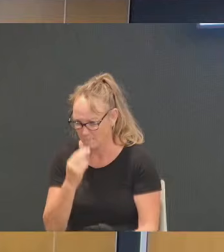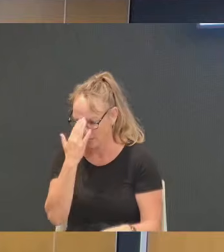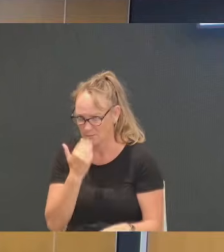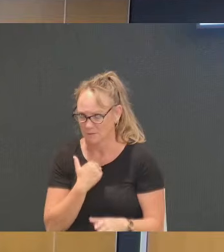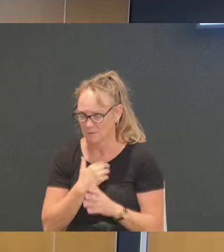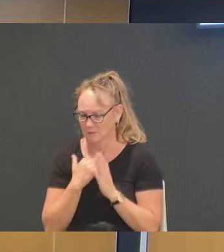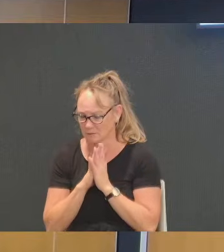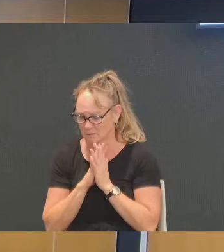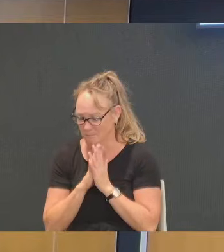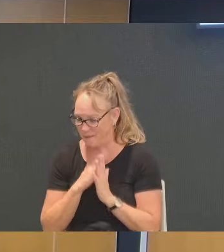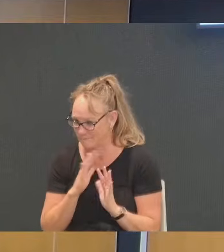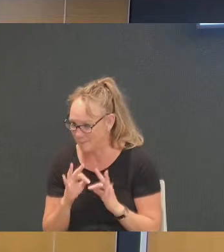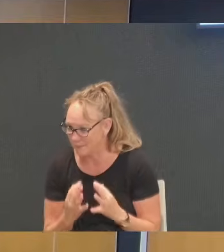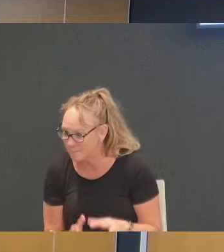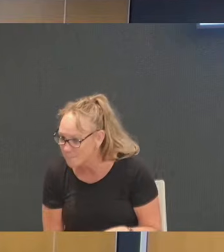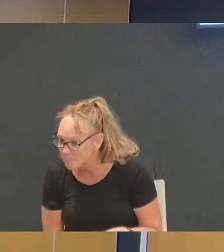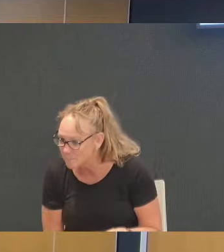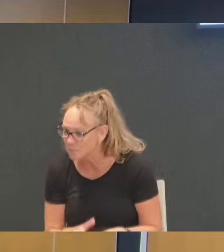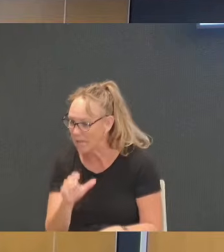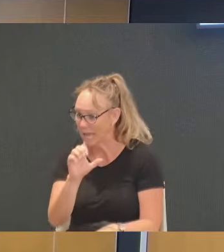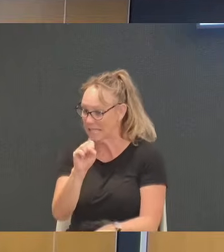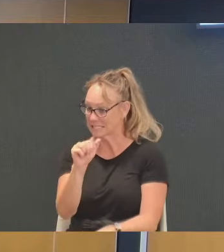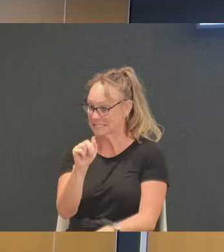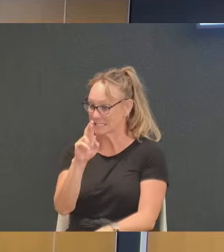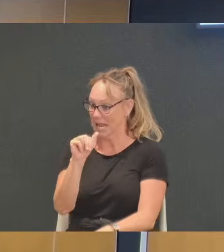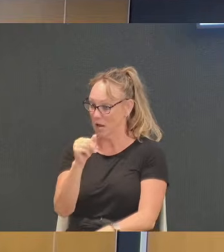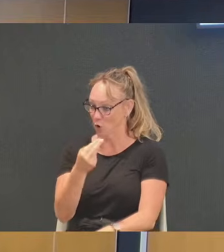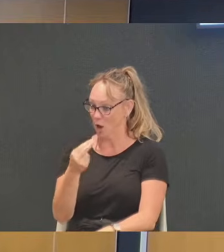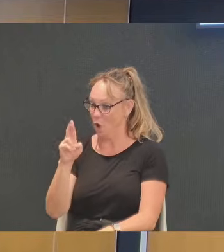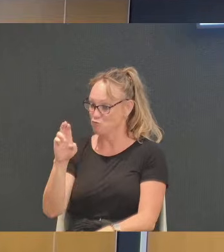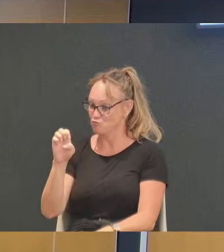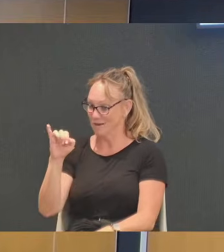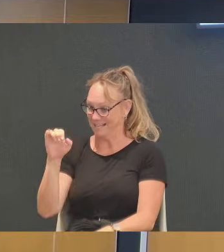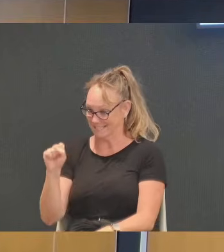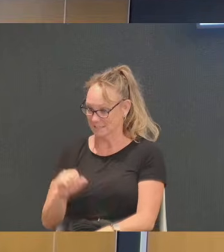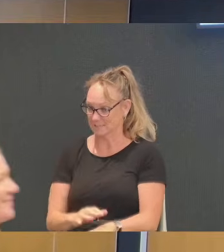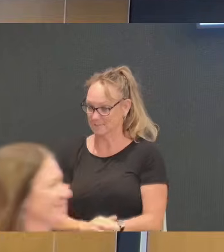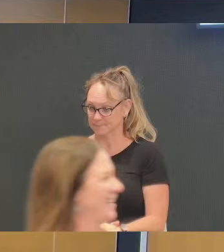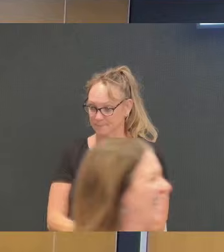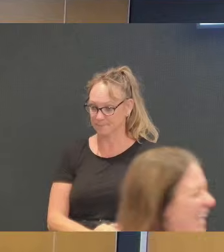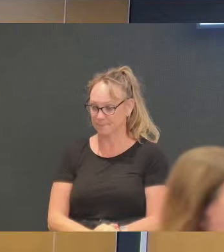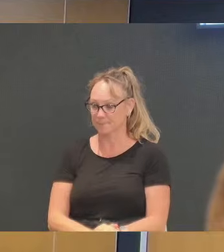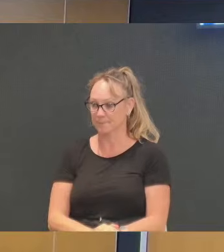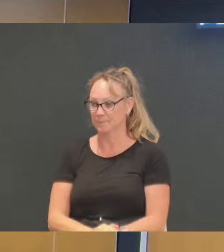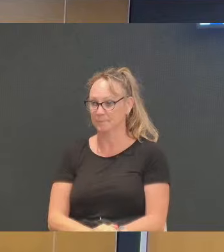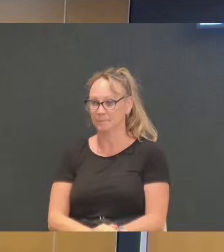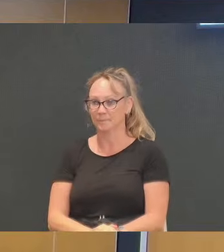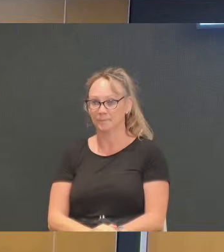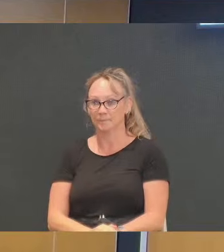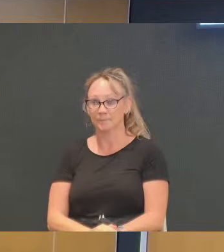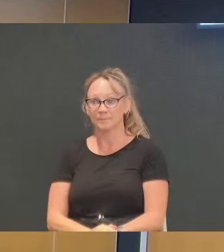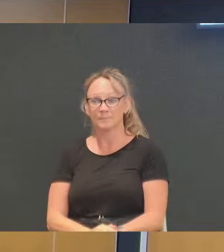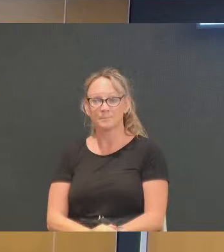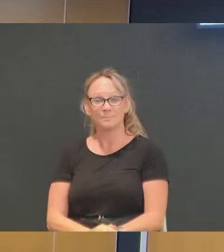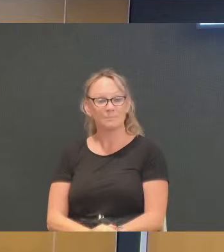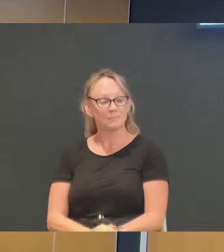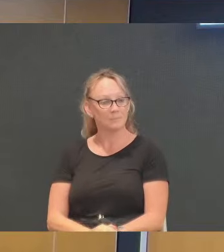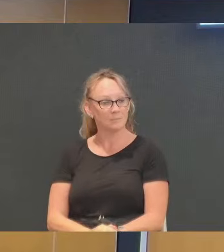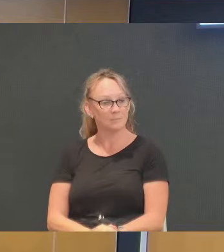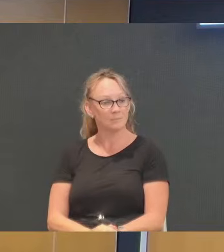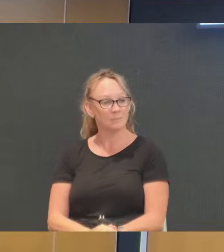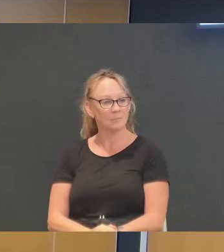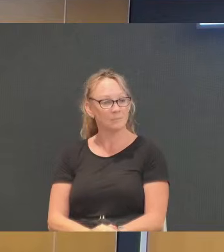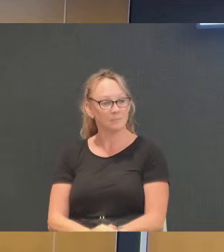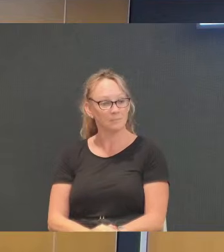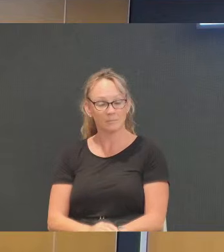Sarah. Sarah Reich Reece, you guys do have Okay.